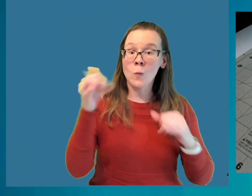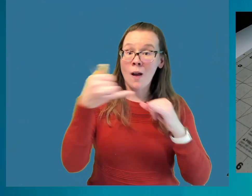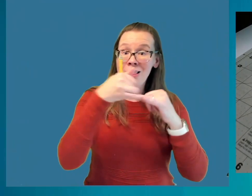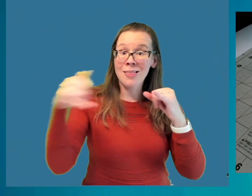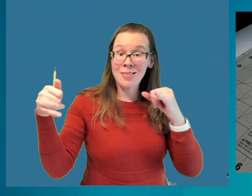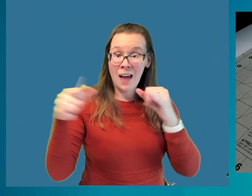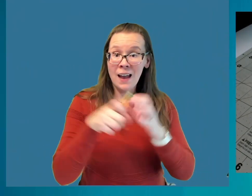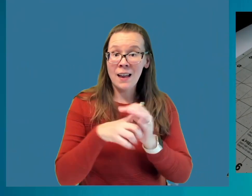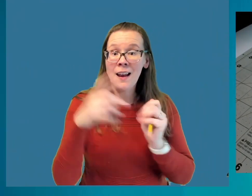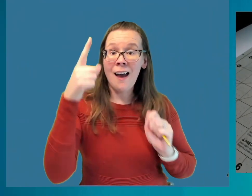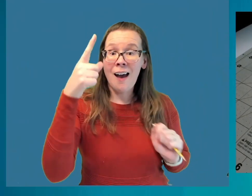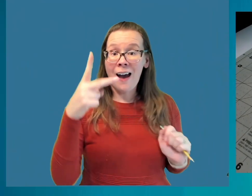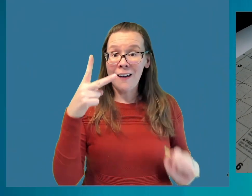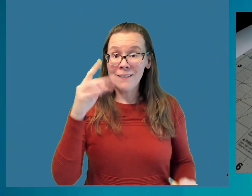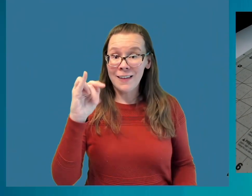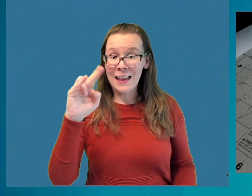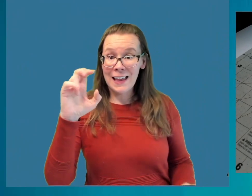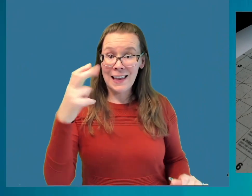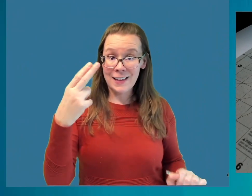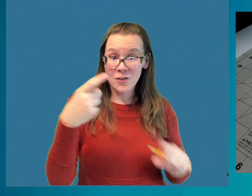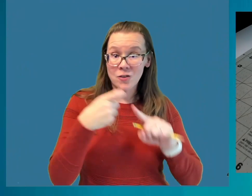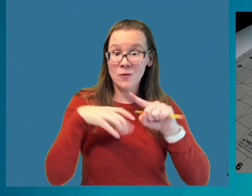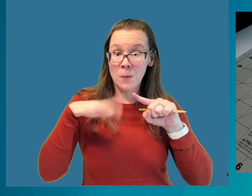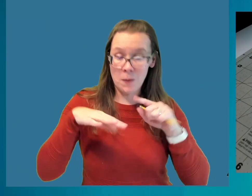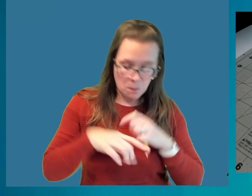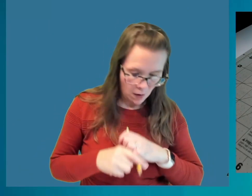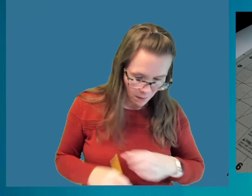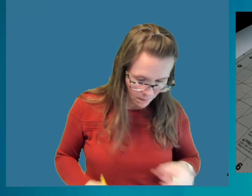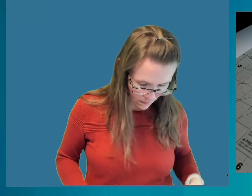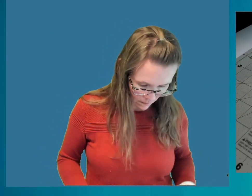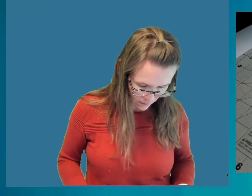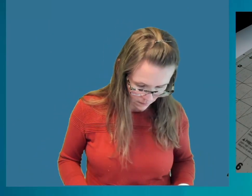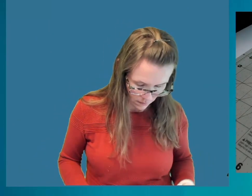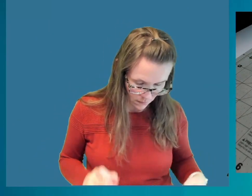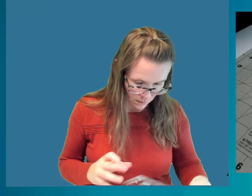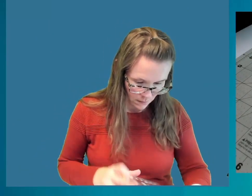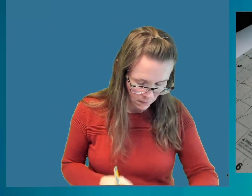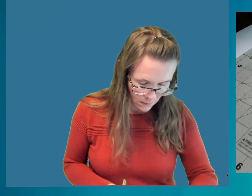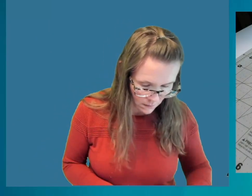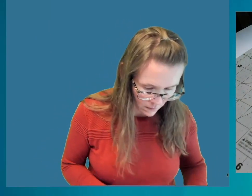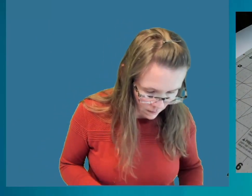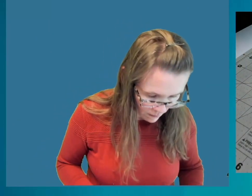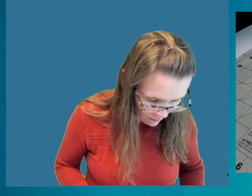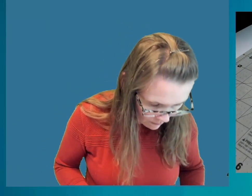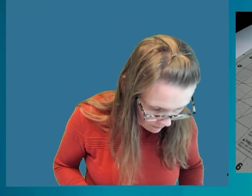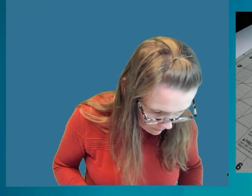stitched at this point. So um, like I said, we're going to do... we're going to fold the fabric over